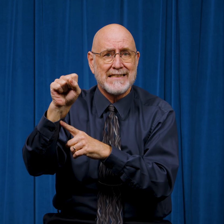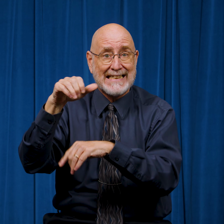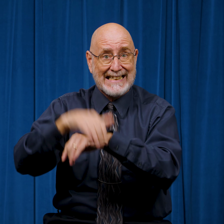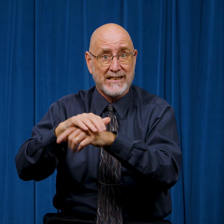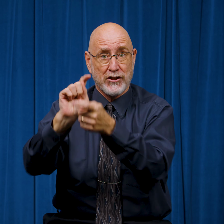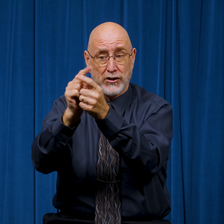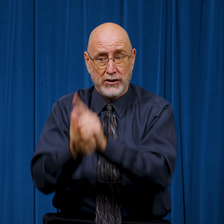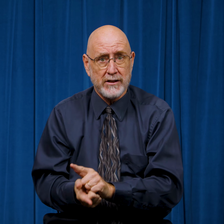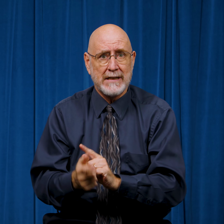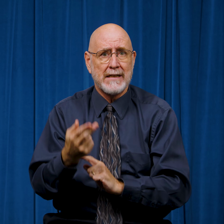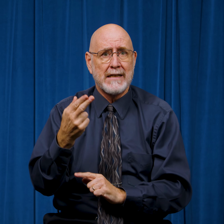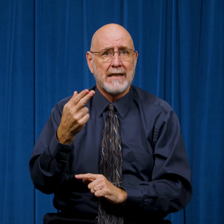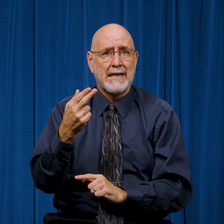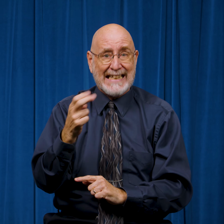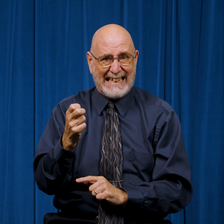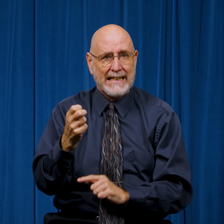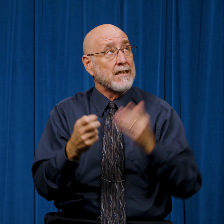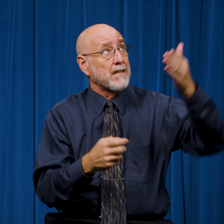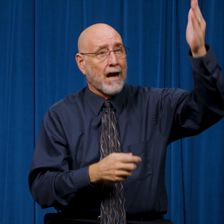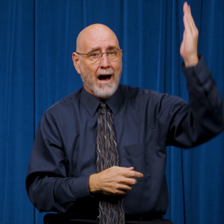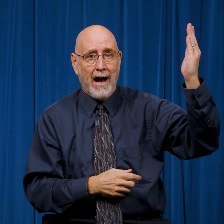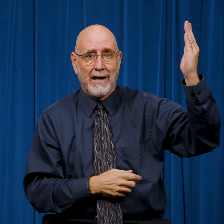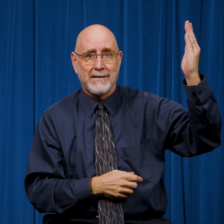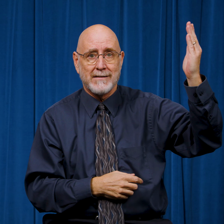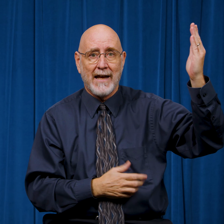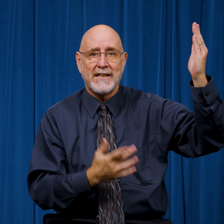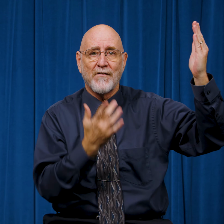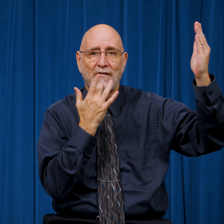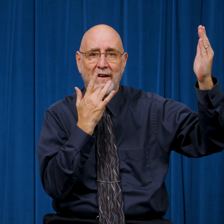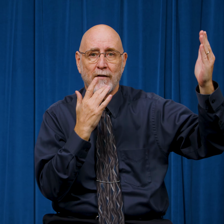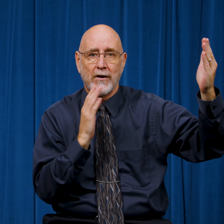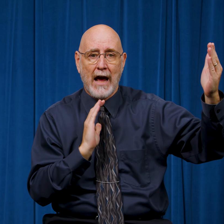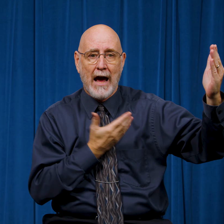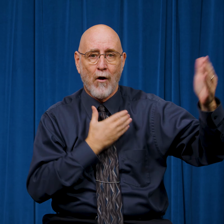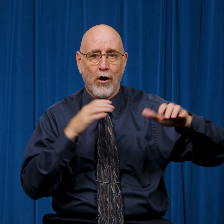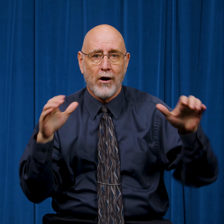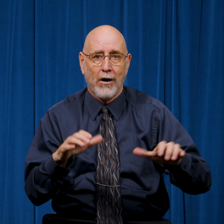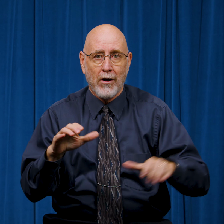"He--or God--has favored our undertakings."